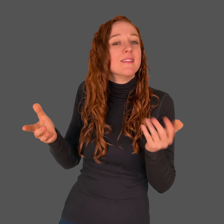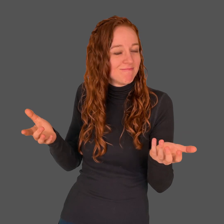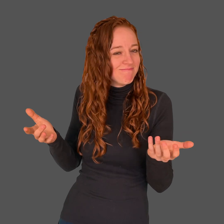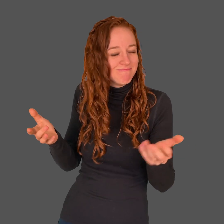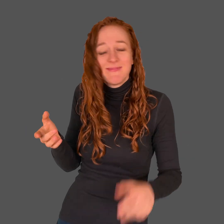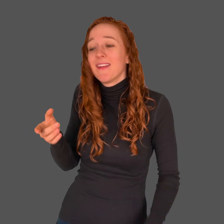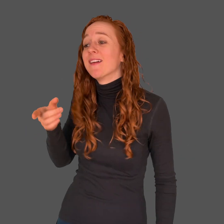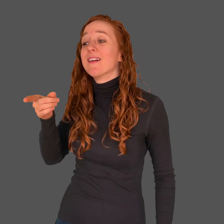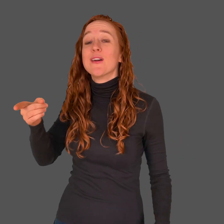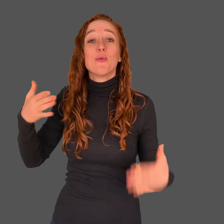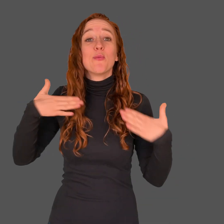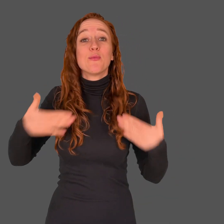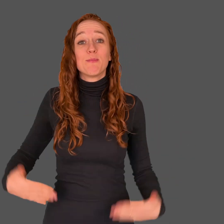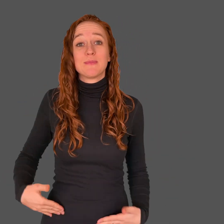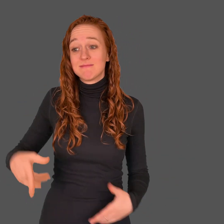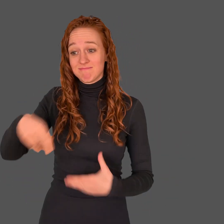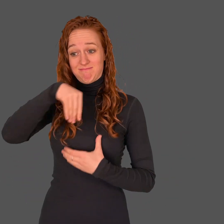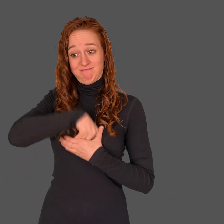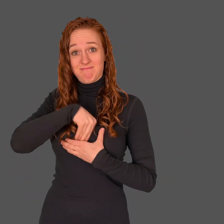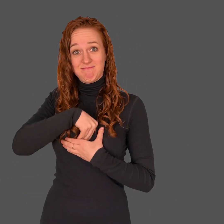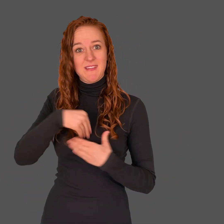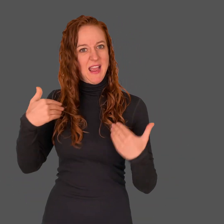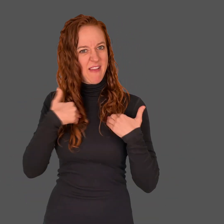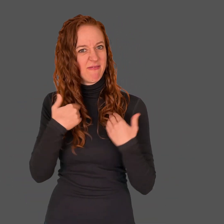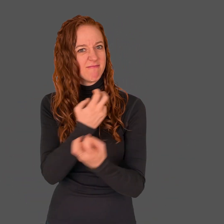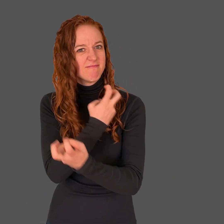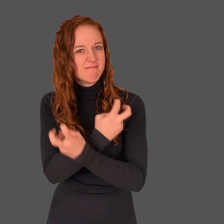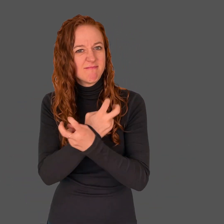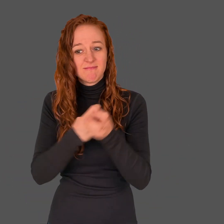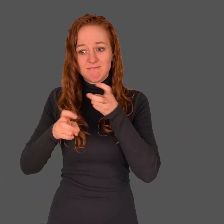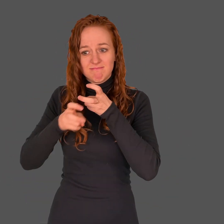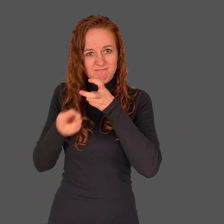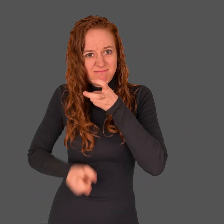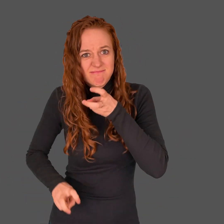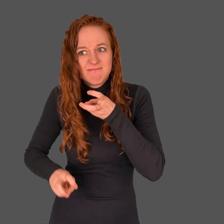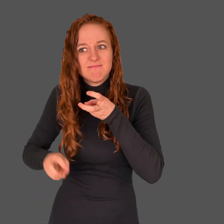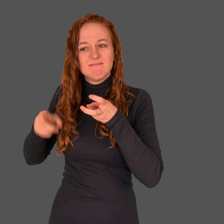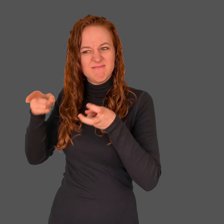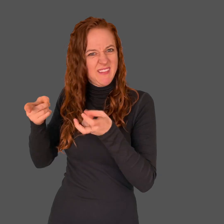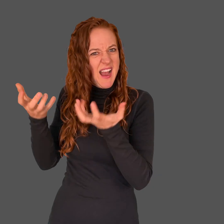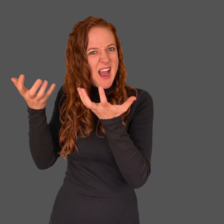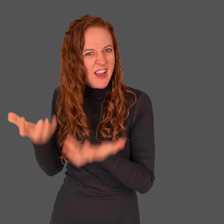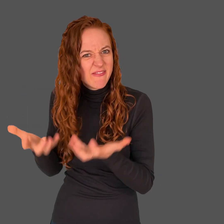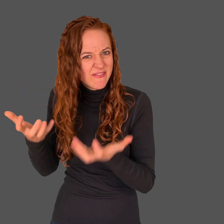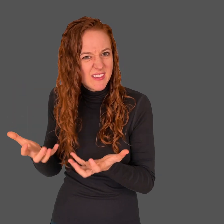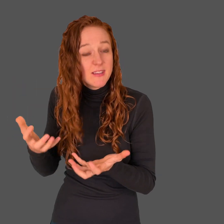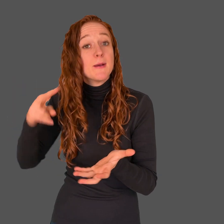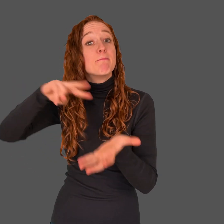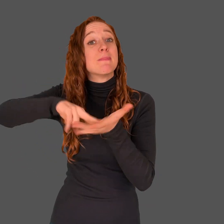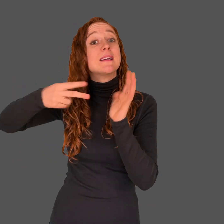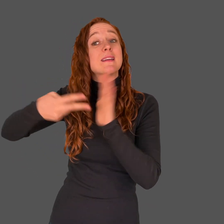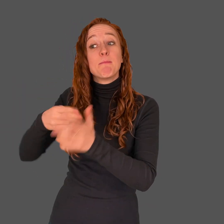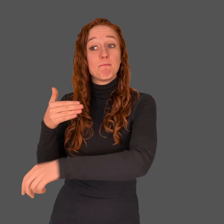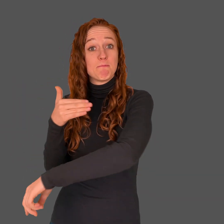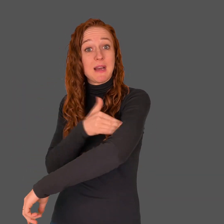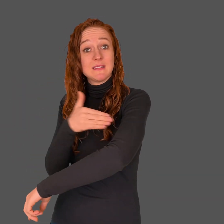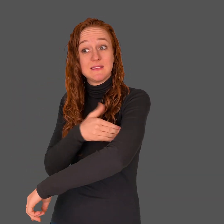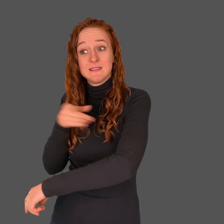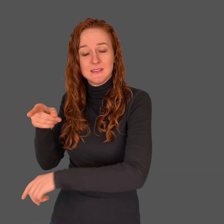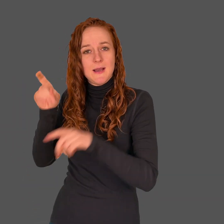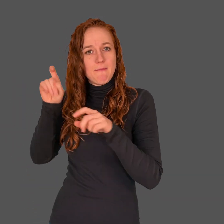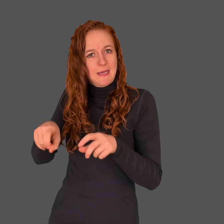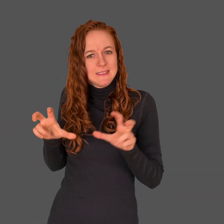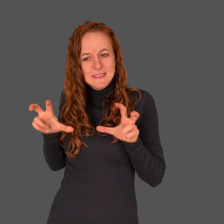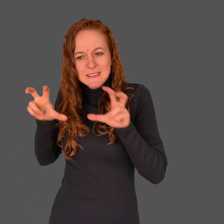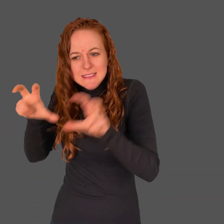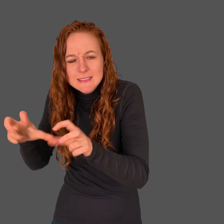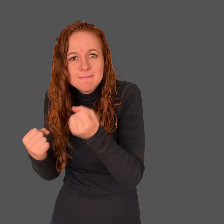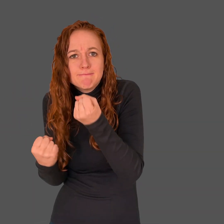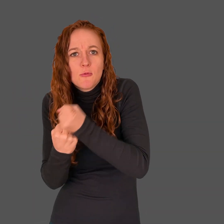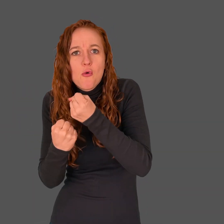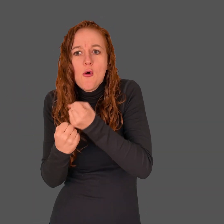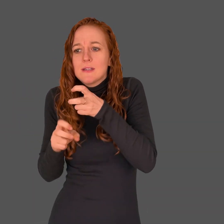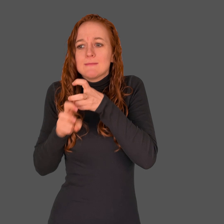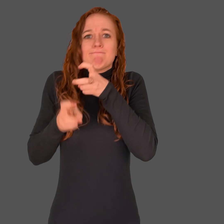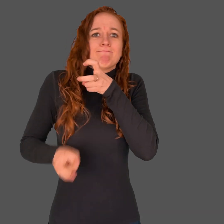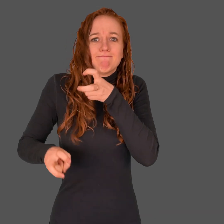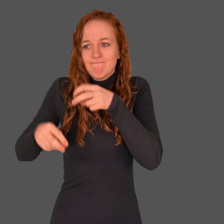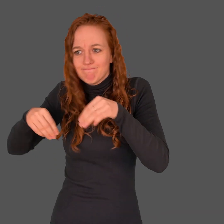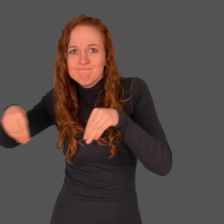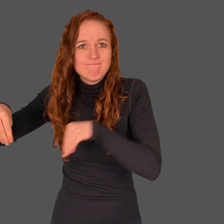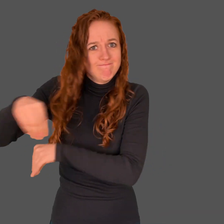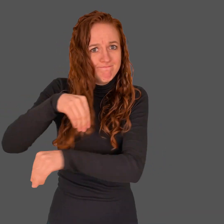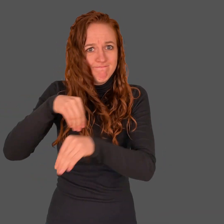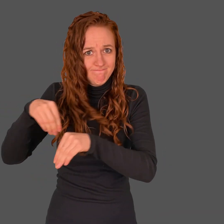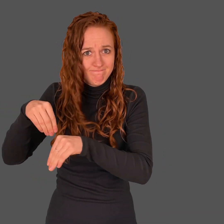Our muscles have a lot of work to do just supporting our internal skeletons and moving our bodies around.